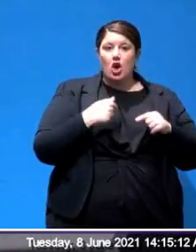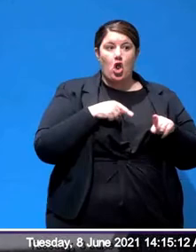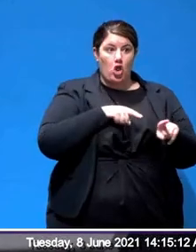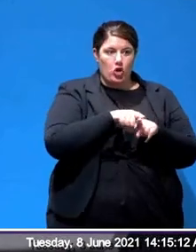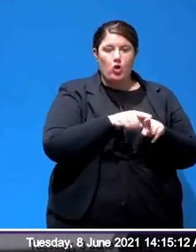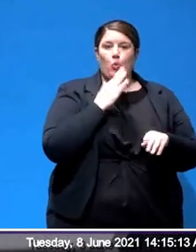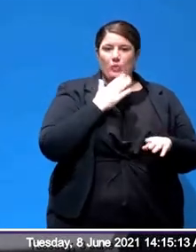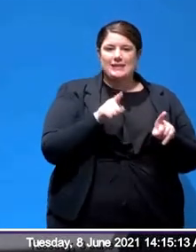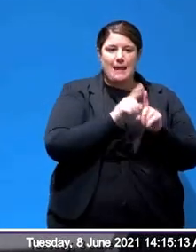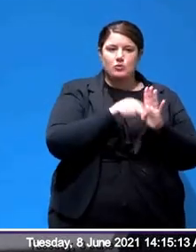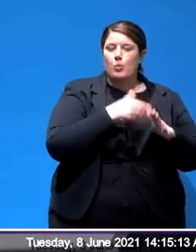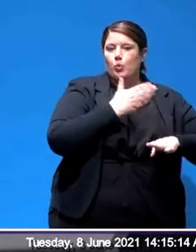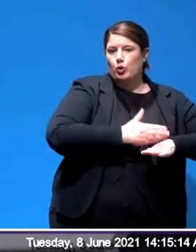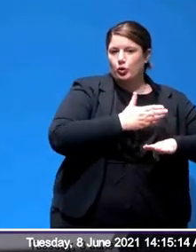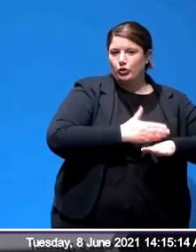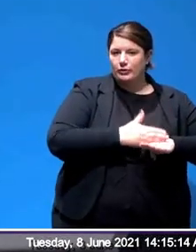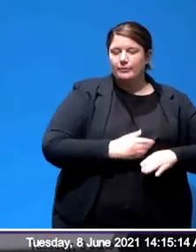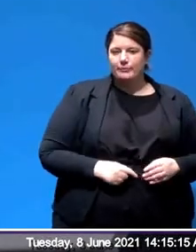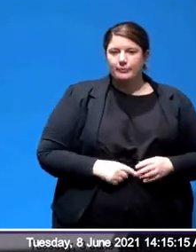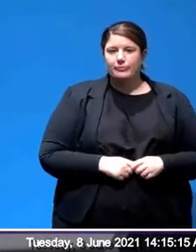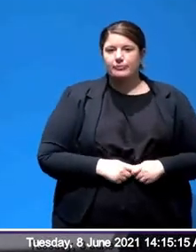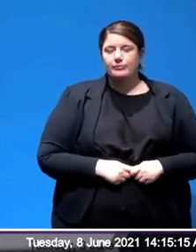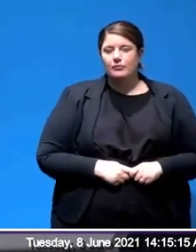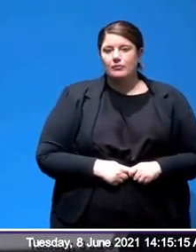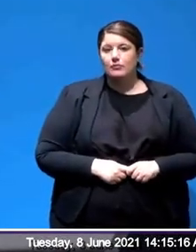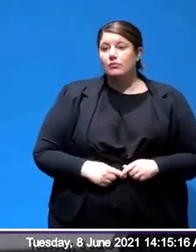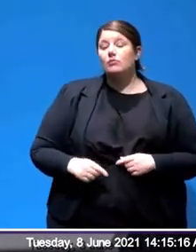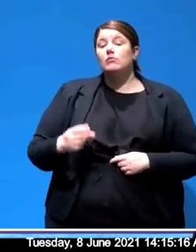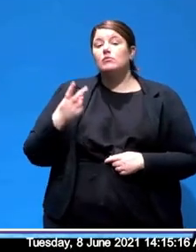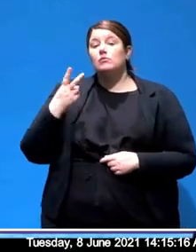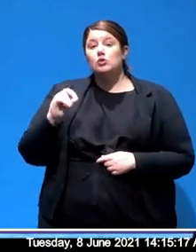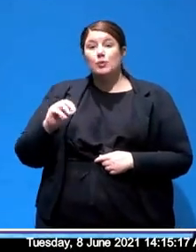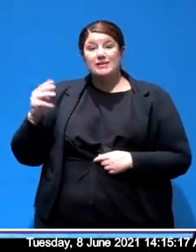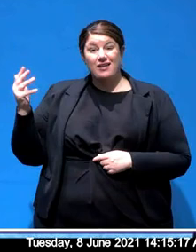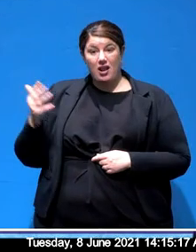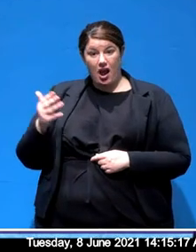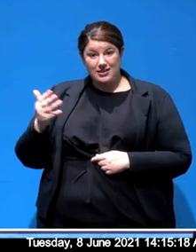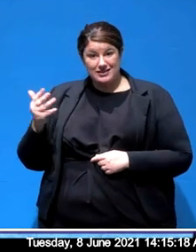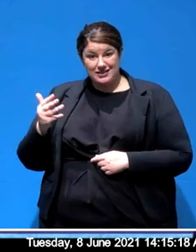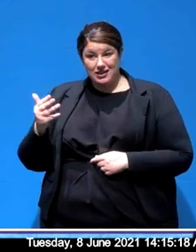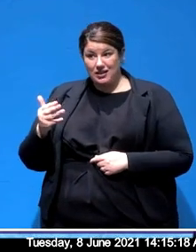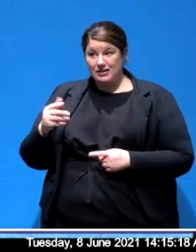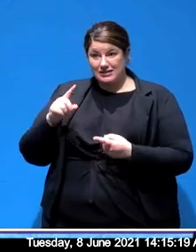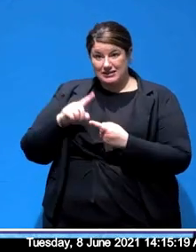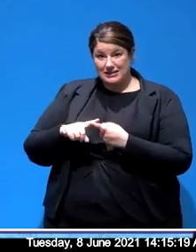would be the way to categorise it. By 2019, were incidents still being reported over the phone or